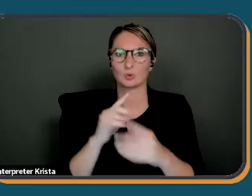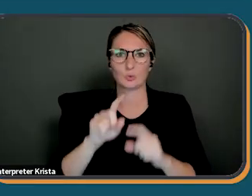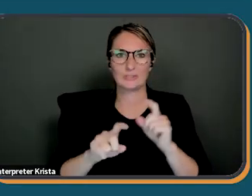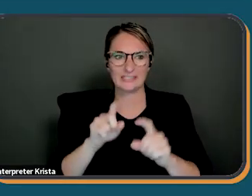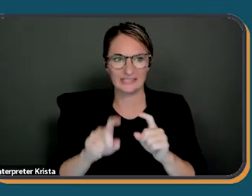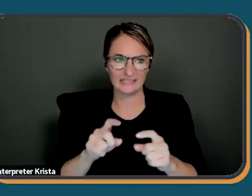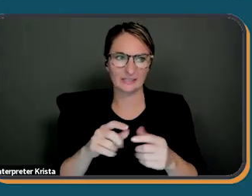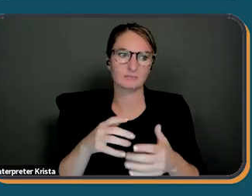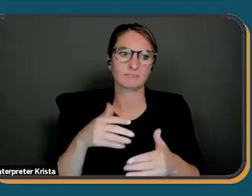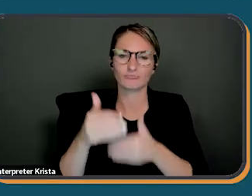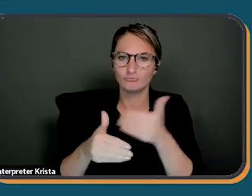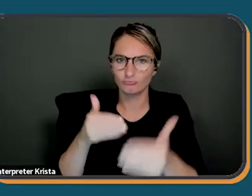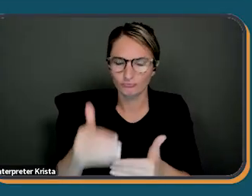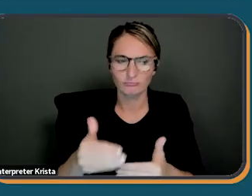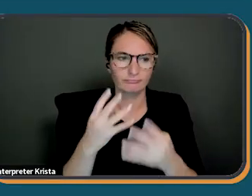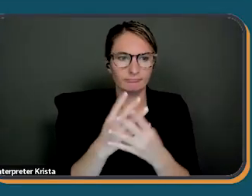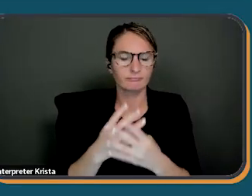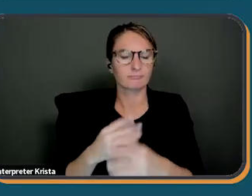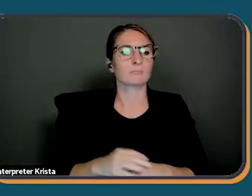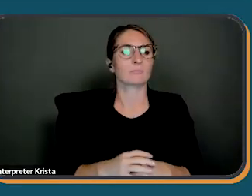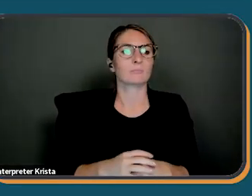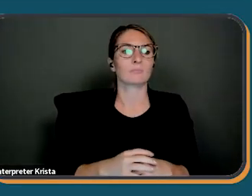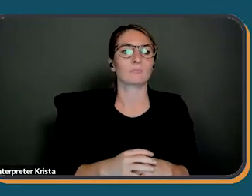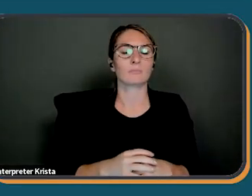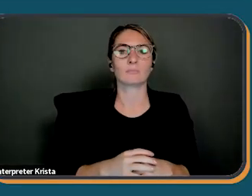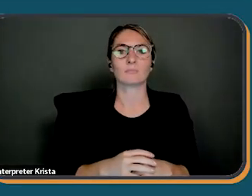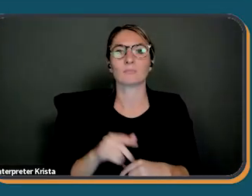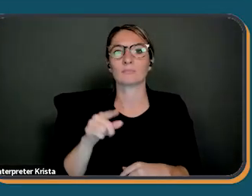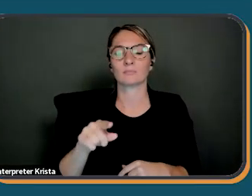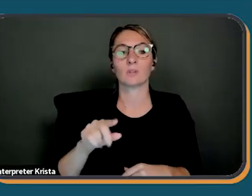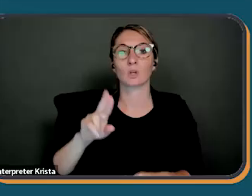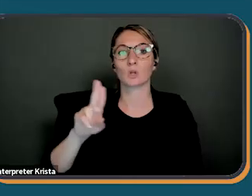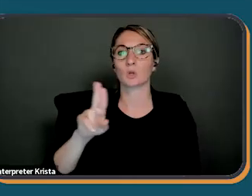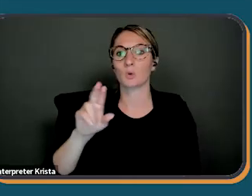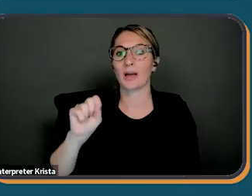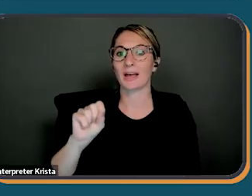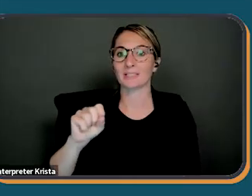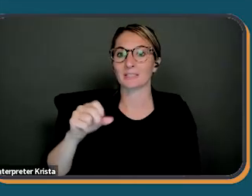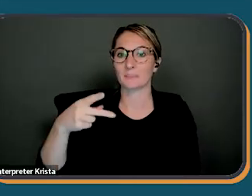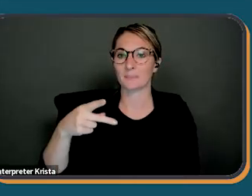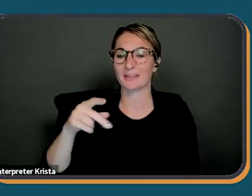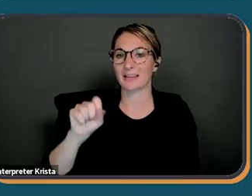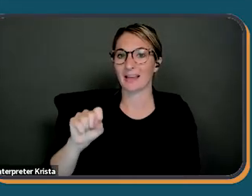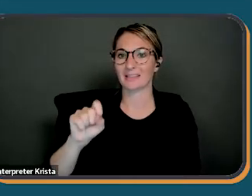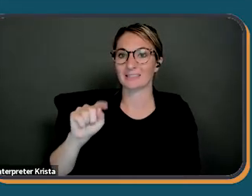the colorectal cancer screening. And the USPSTF recommends colorectal cancer